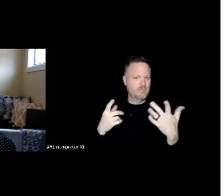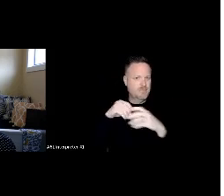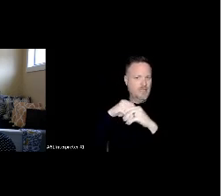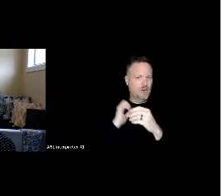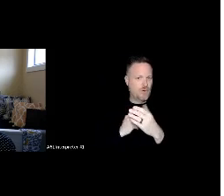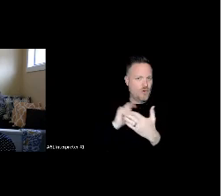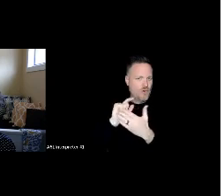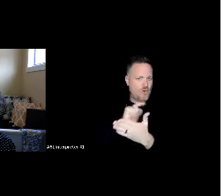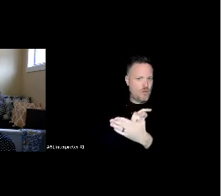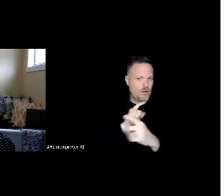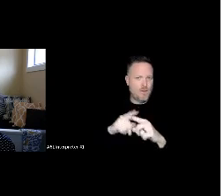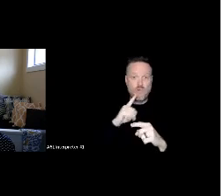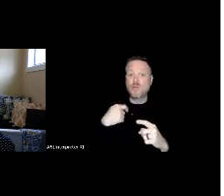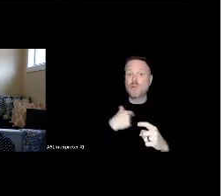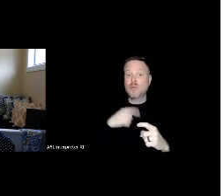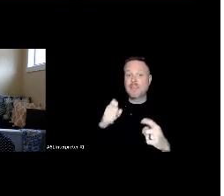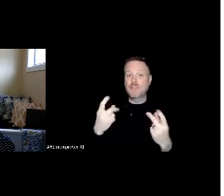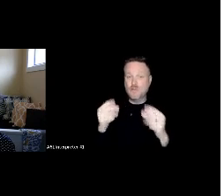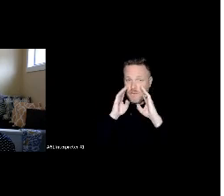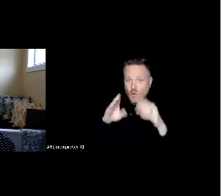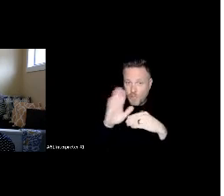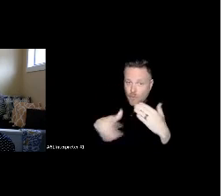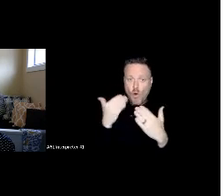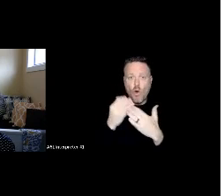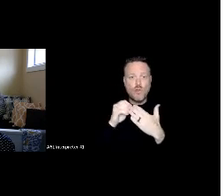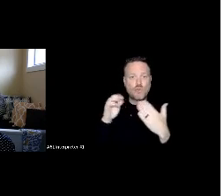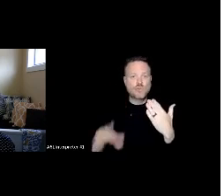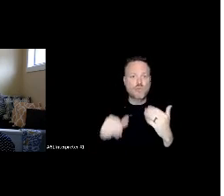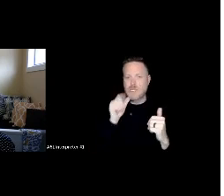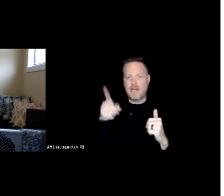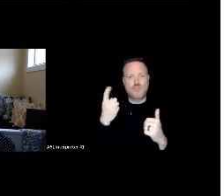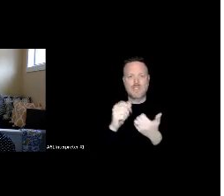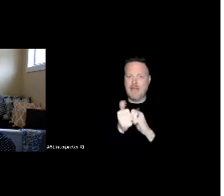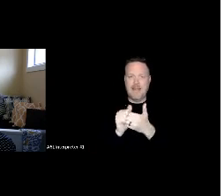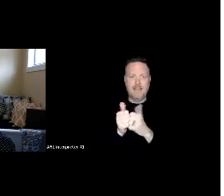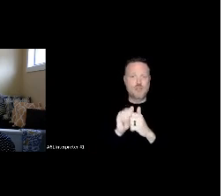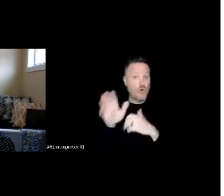we really need to do is focus on all students, not just athletes. All students must return to